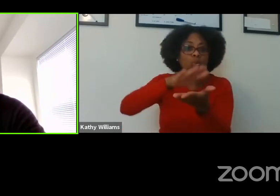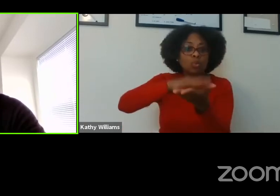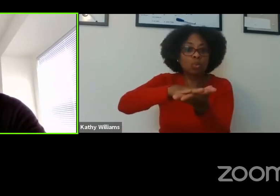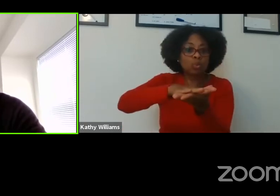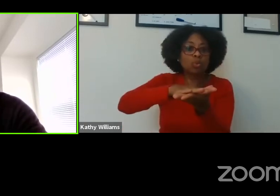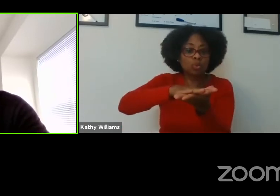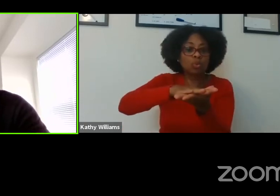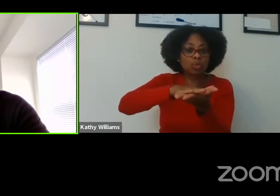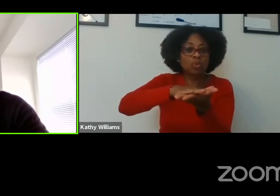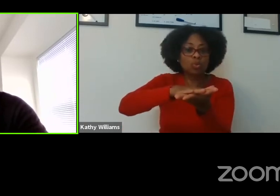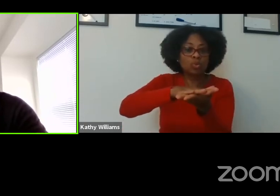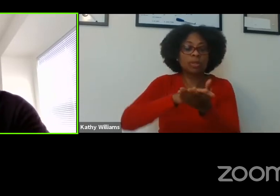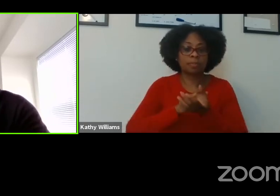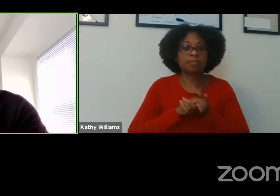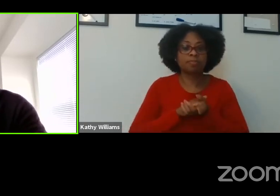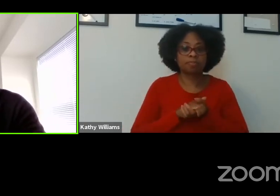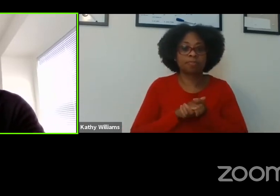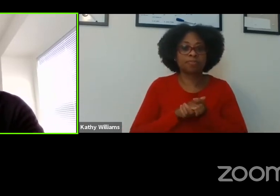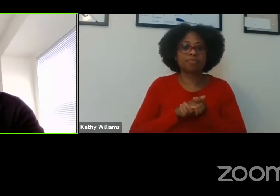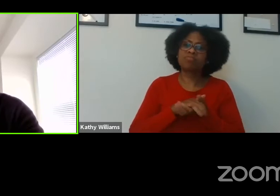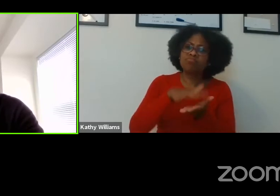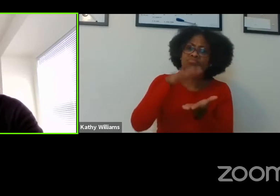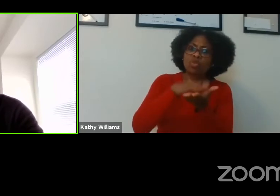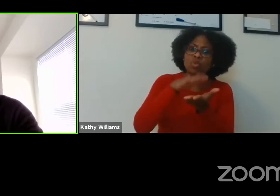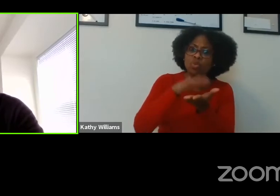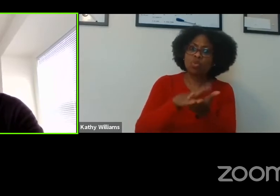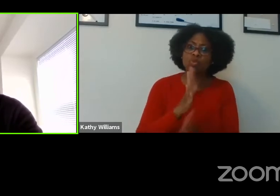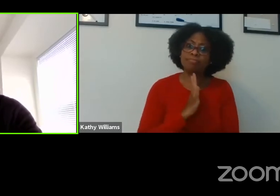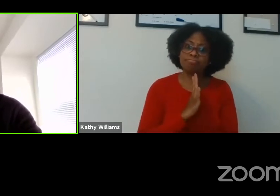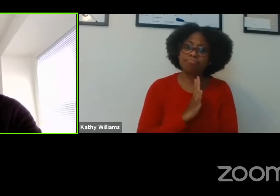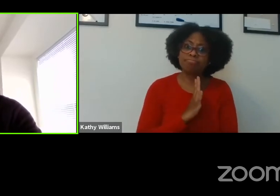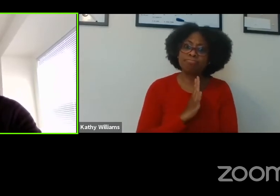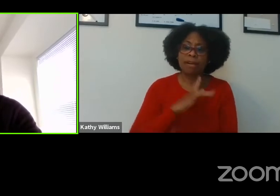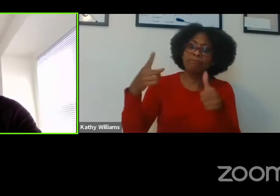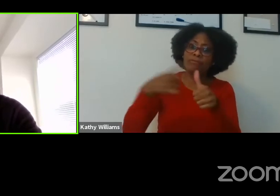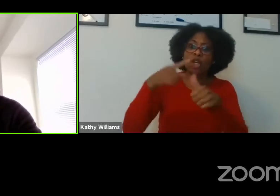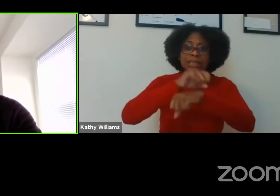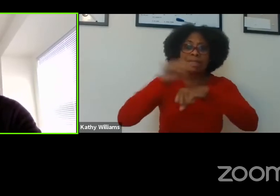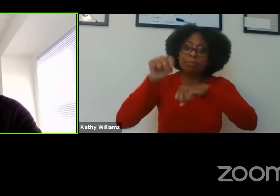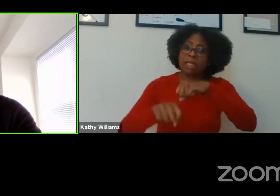and in school, it was going fine. My first semester, it was going good. I am trying